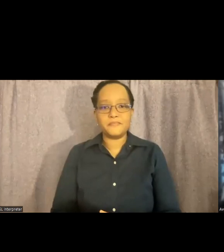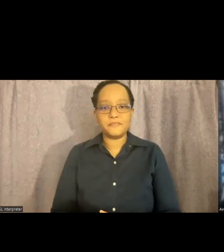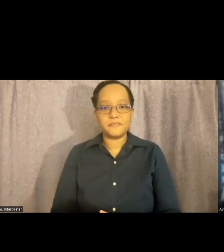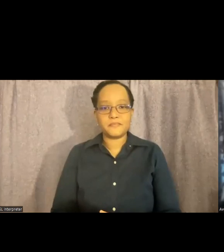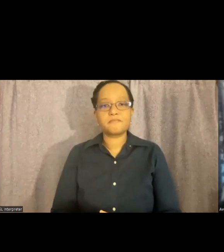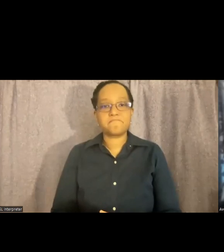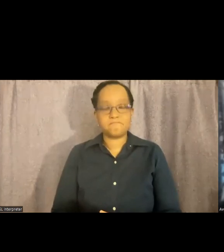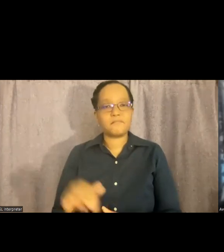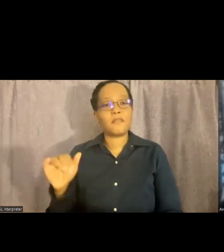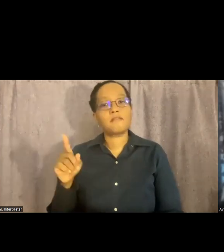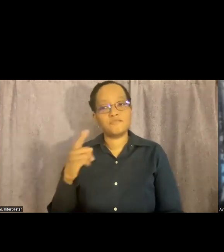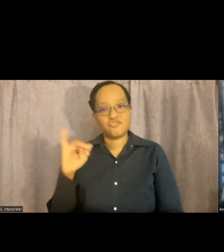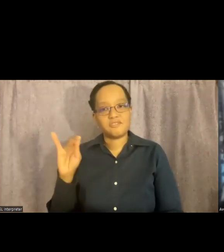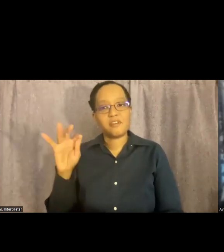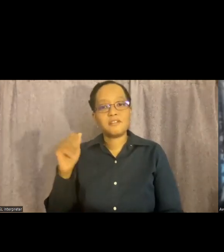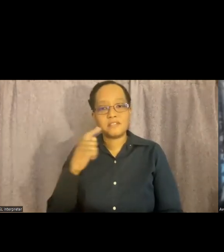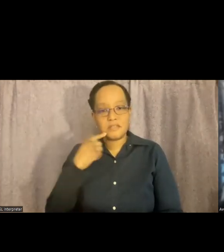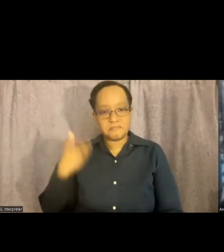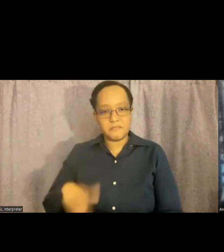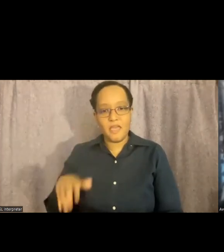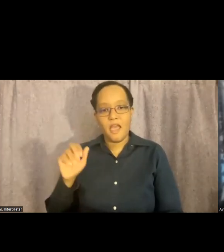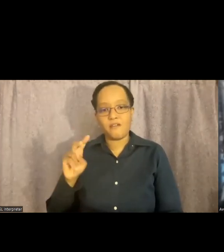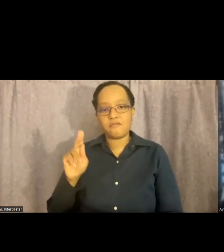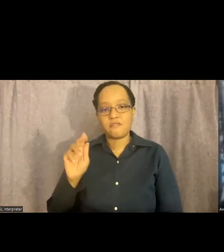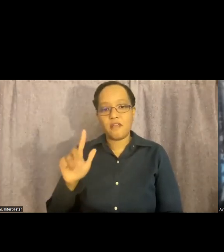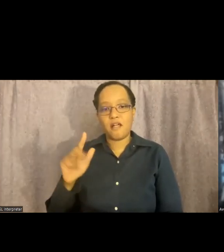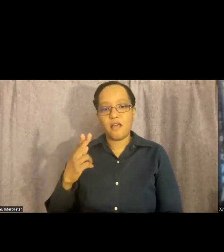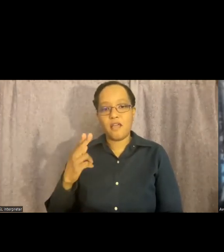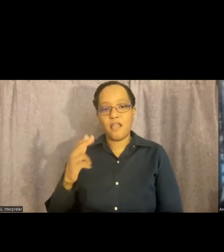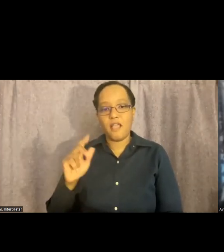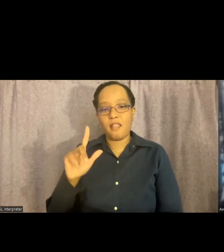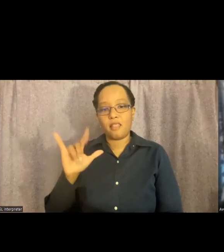I am Avonelle Hanley-Mills . They/them.